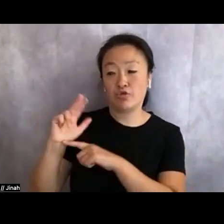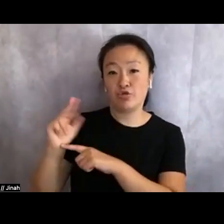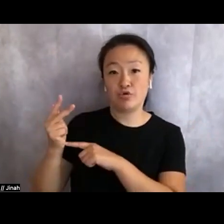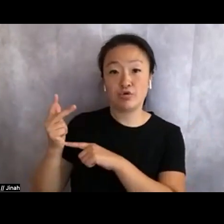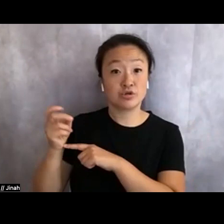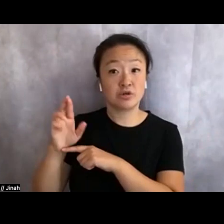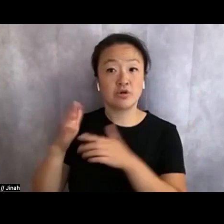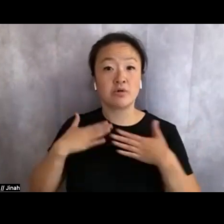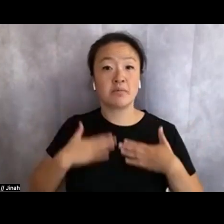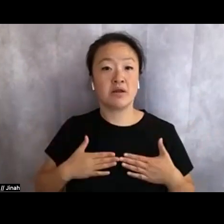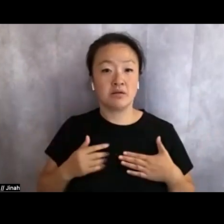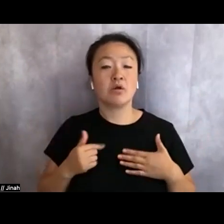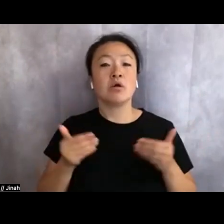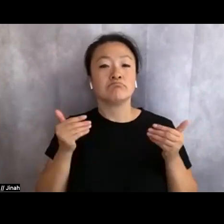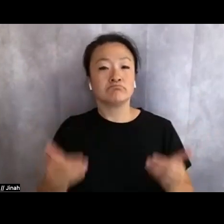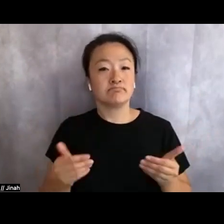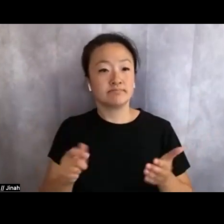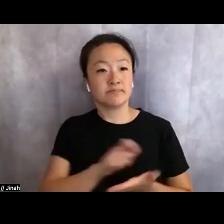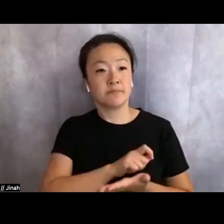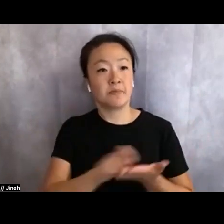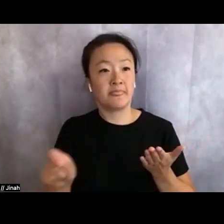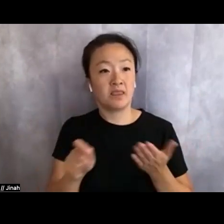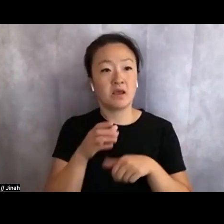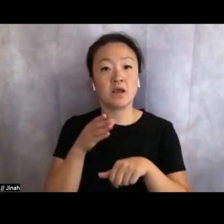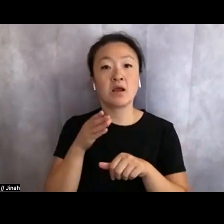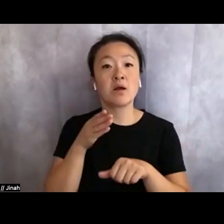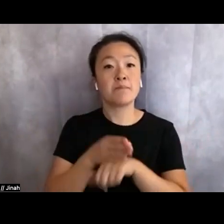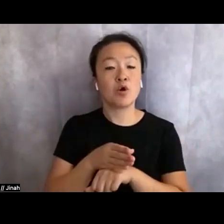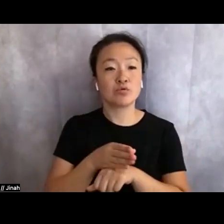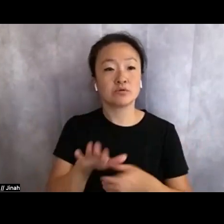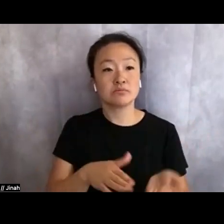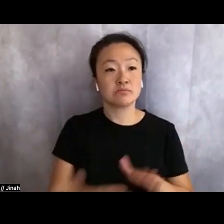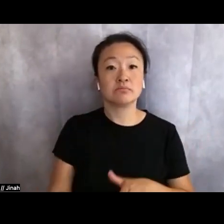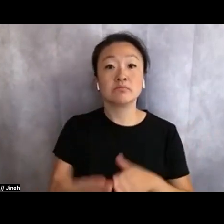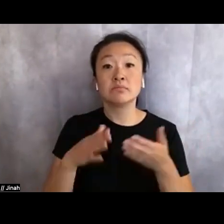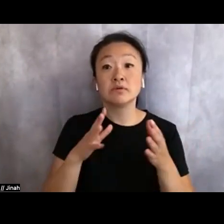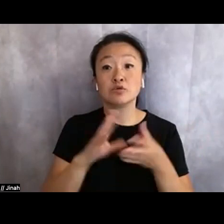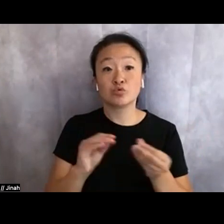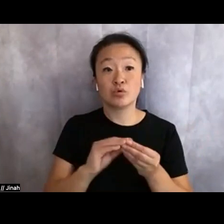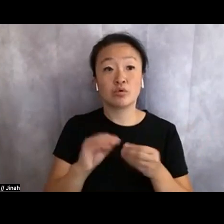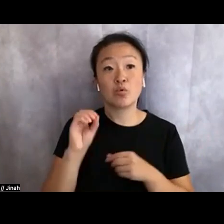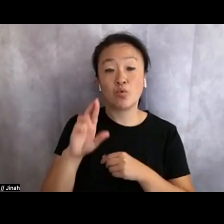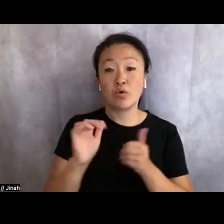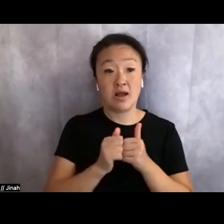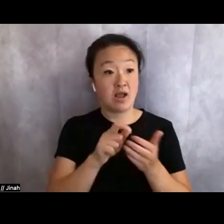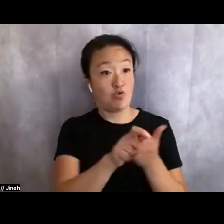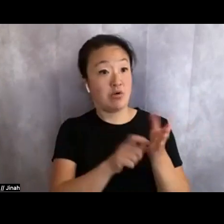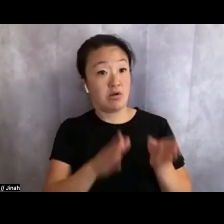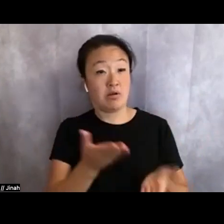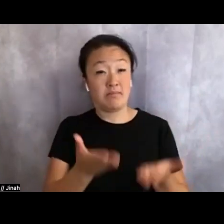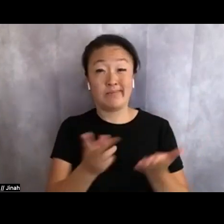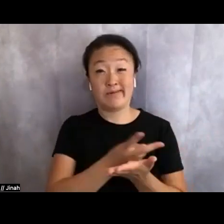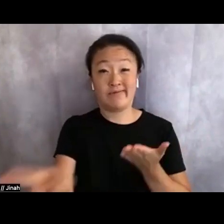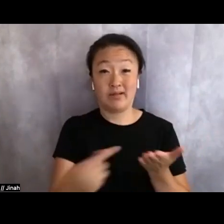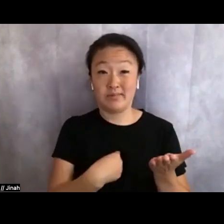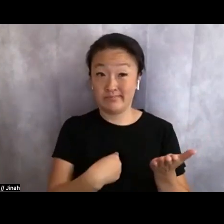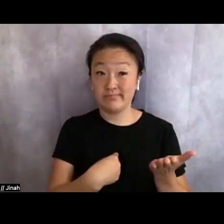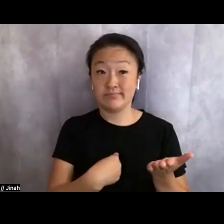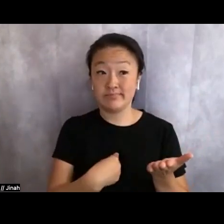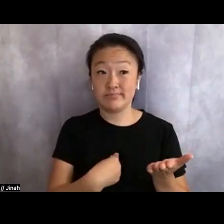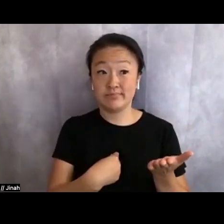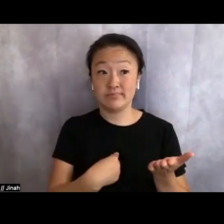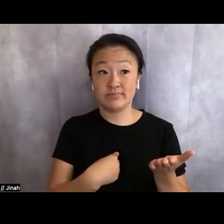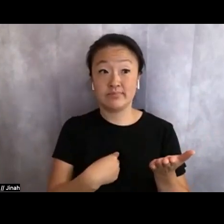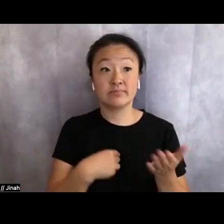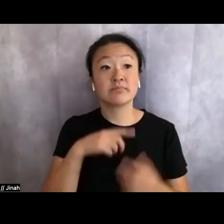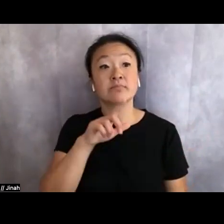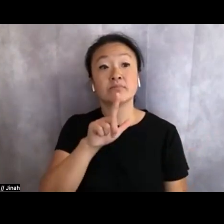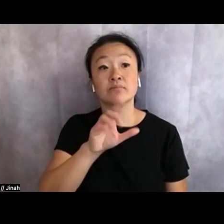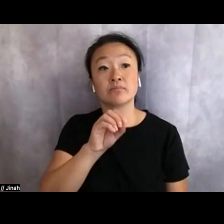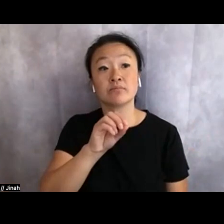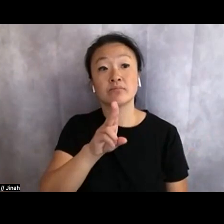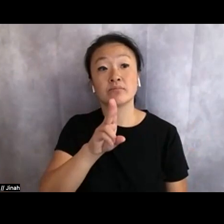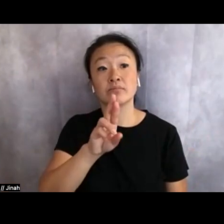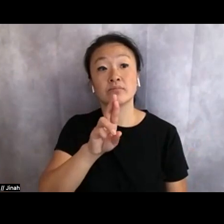I wrote a post-mortem story or how archaeologists might fail me, after Lori Val becera Dasa after